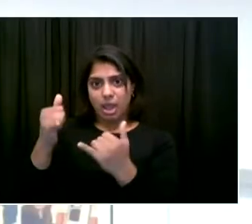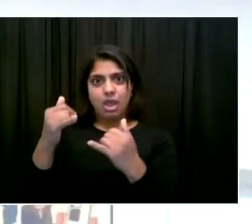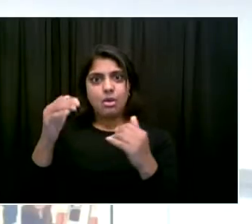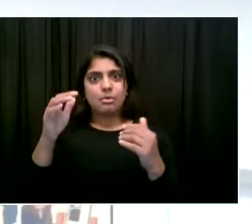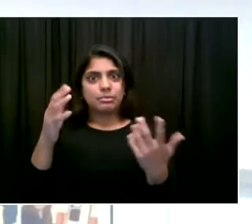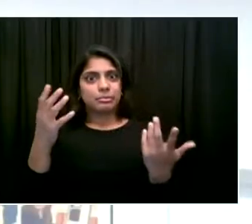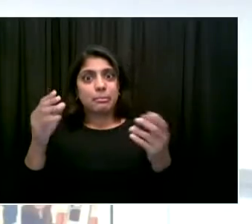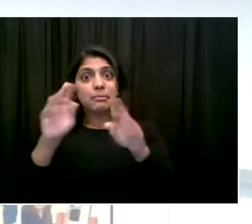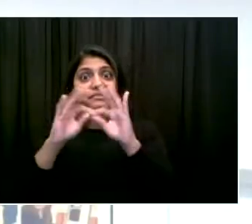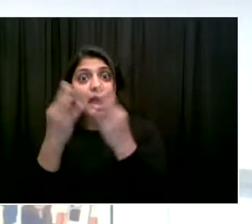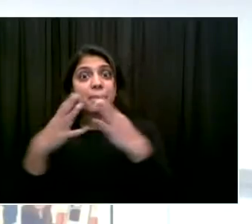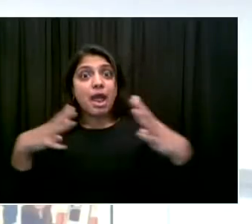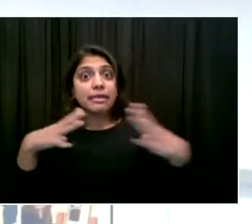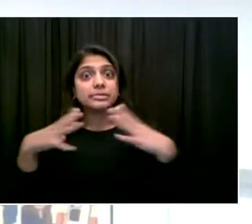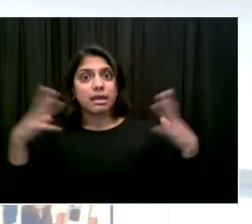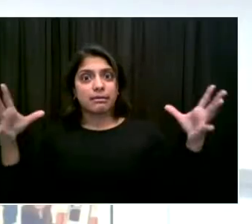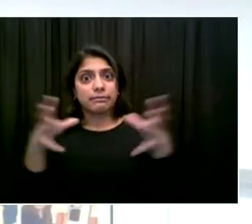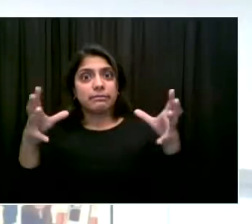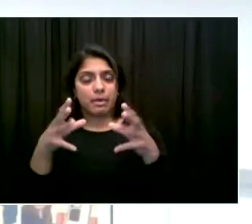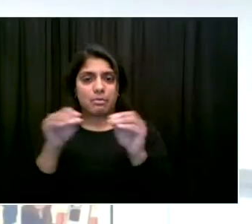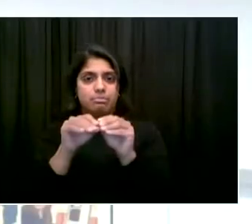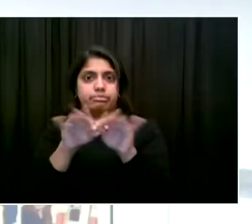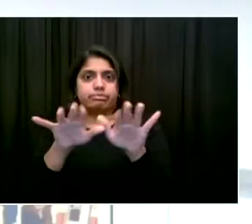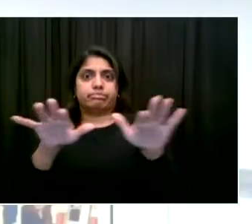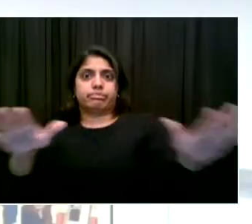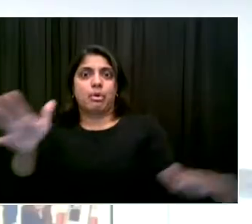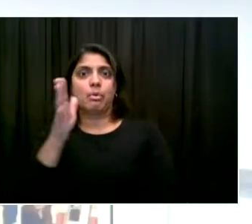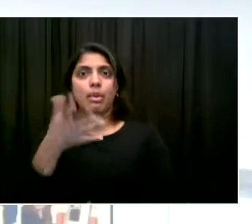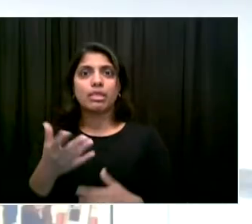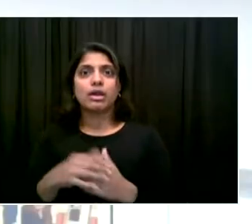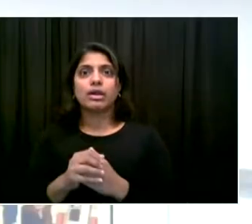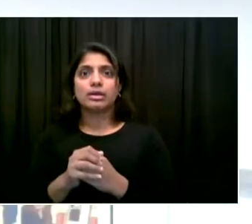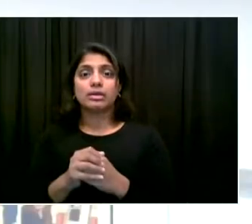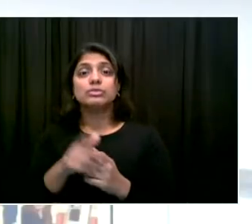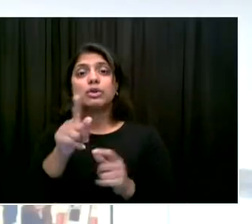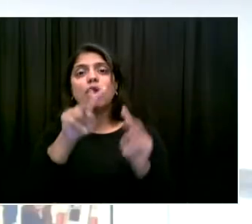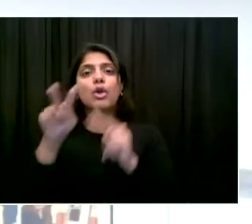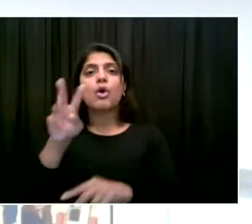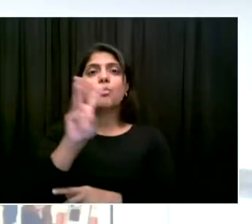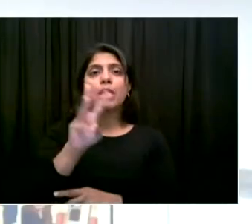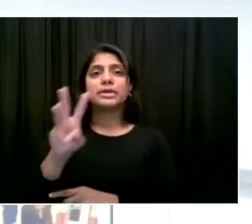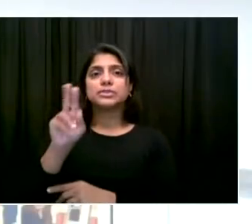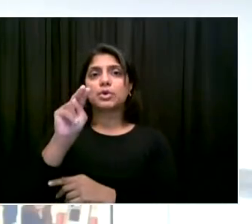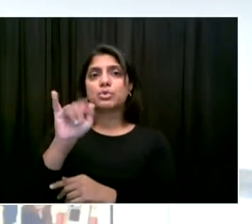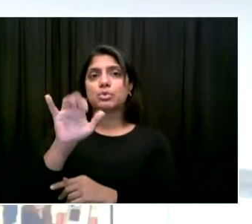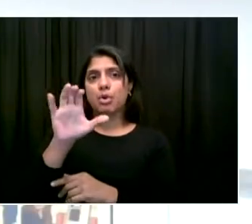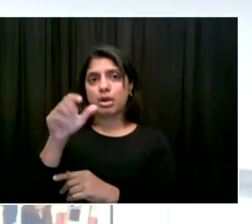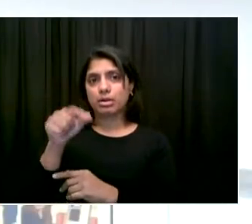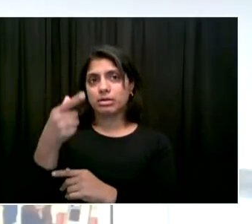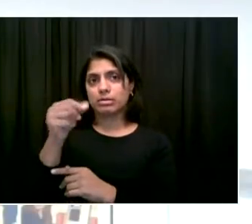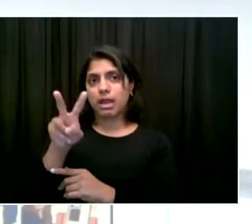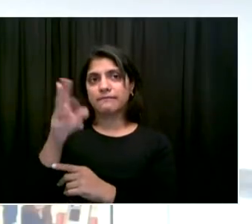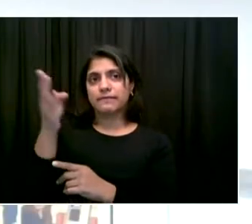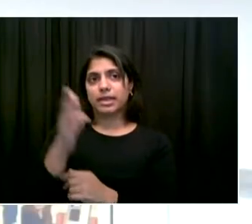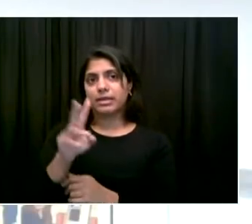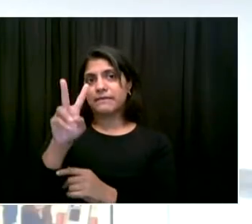QUESTION GO TO NYC.GUV, NYC.GOV/VXATOWORK, YOU WILL SEE THE COMMISSIONERS